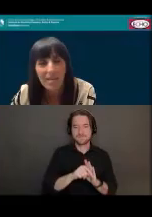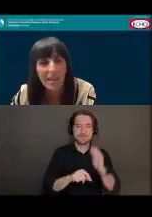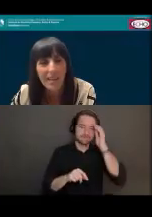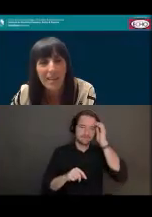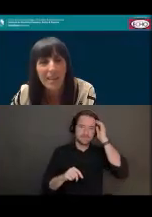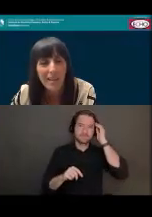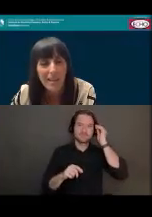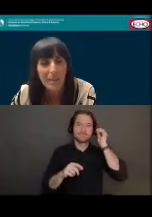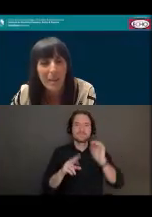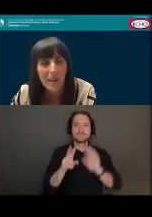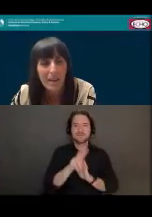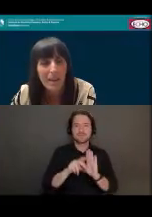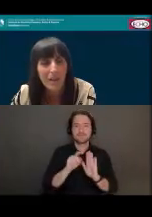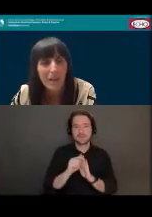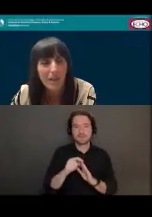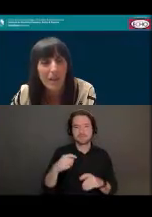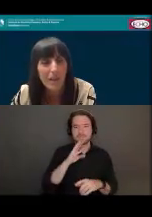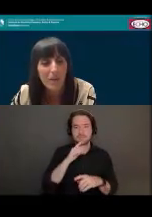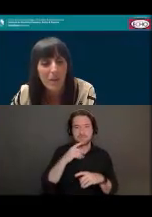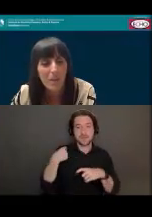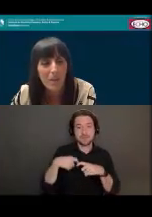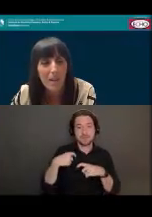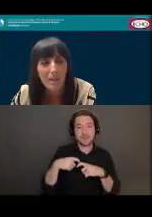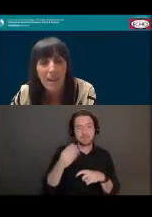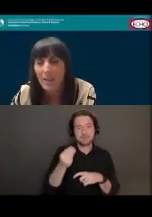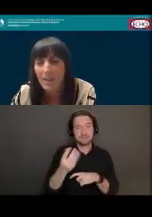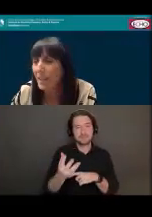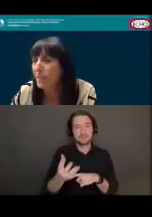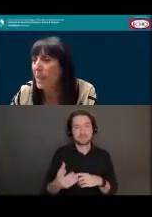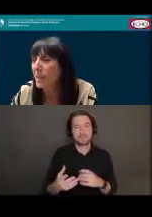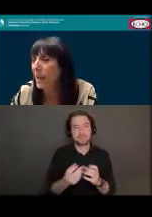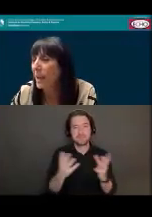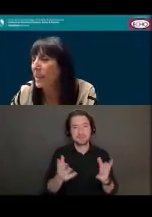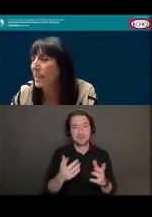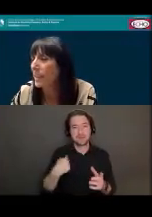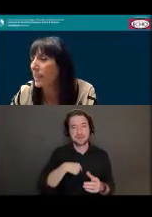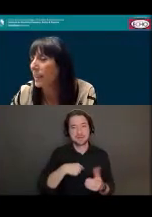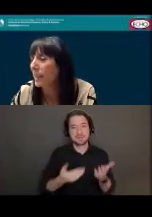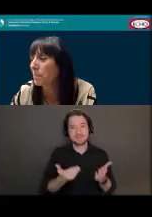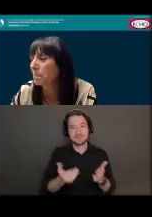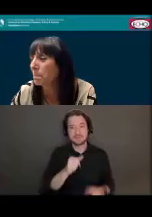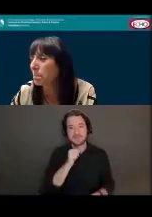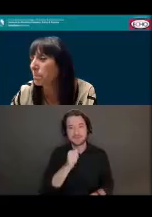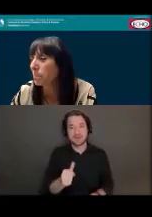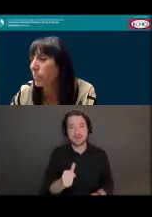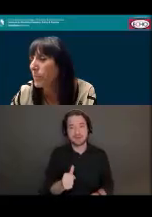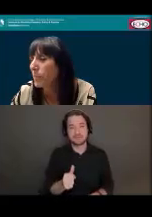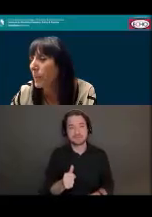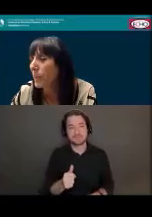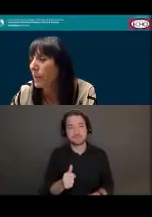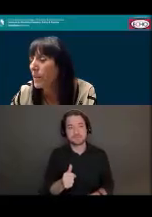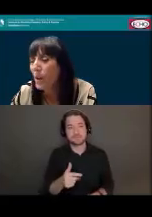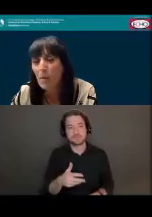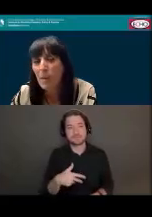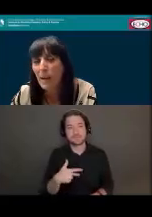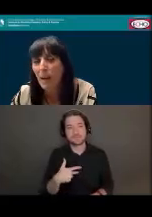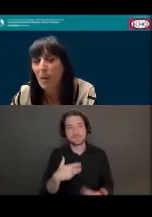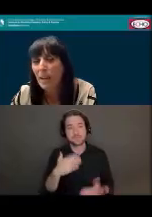is in Spanish, so a lot of us may not know, but I want you